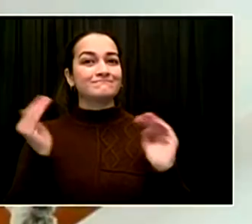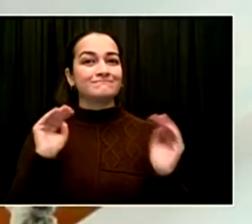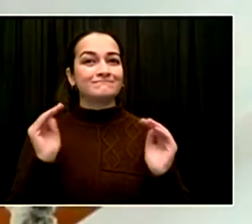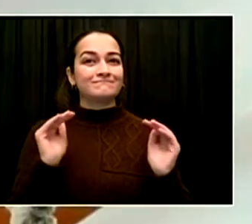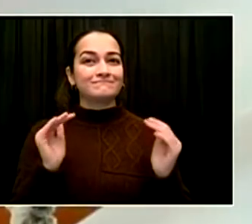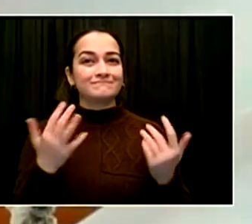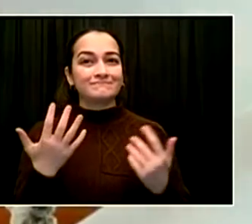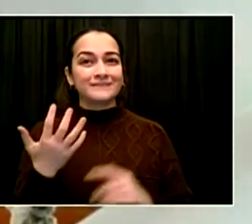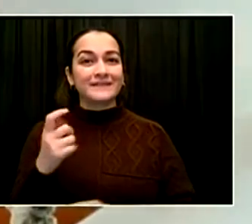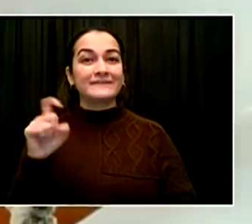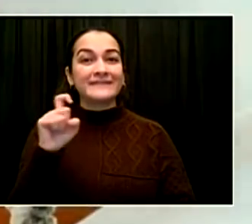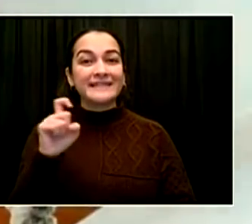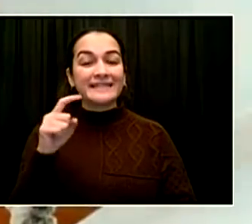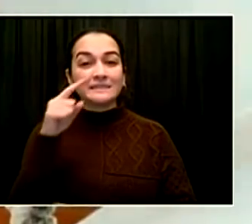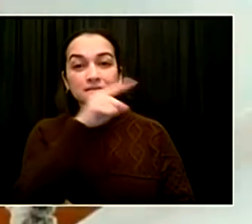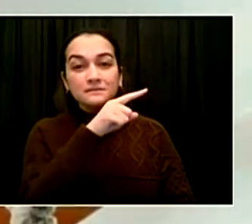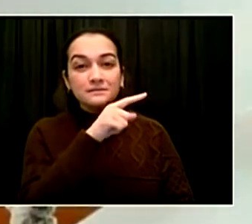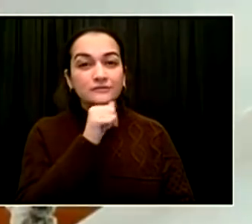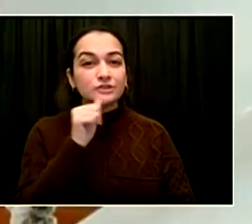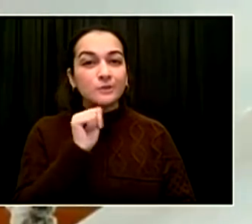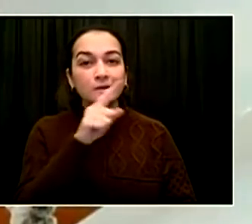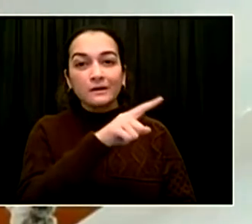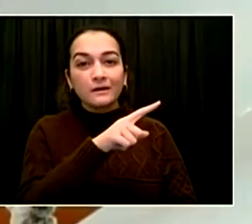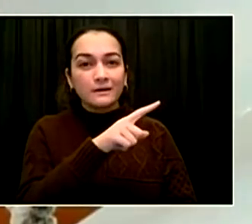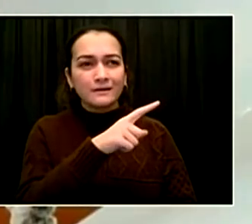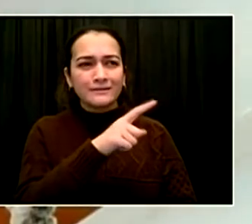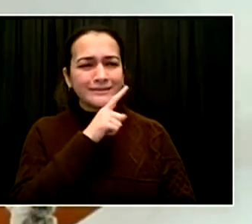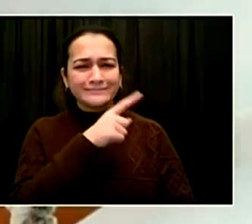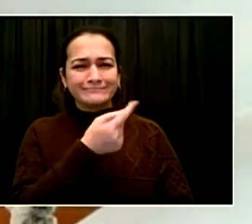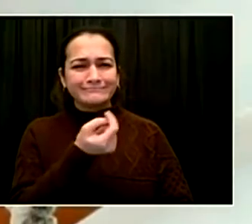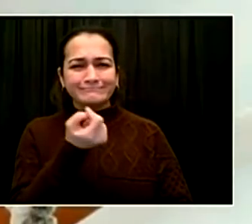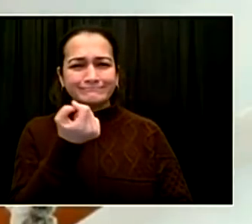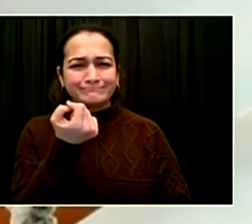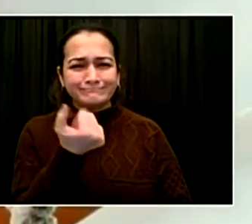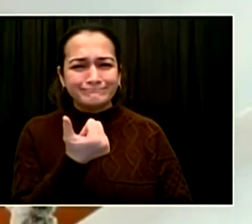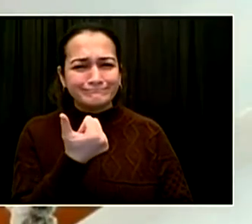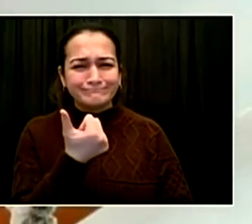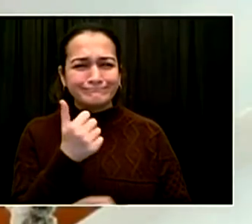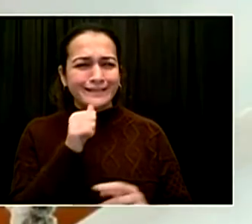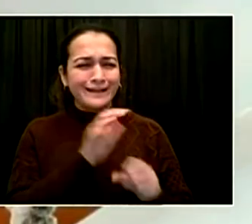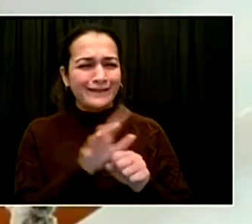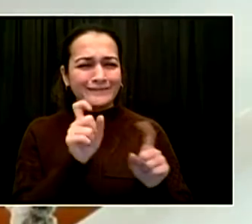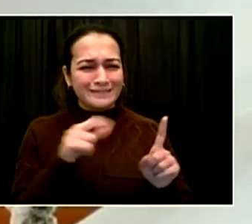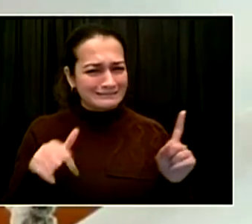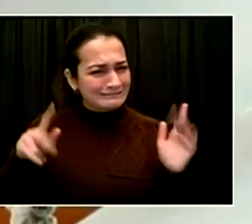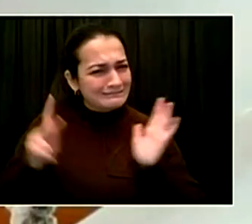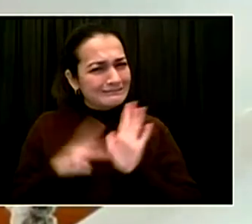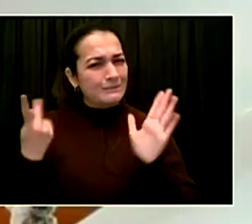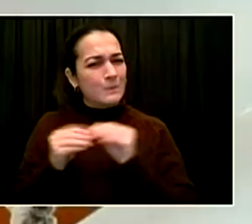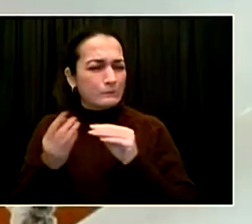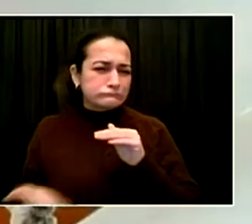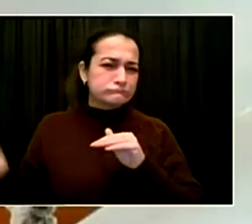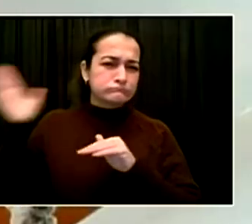WE WANT TO DO MORE AND ONE OF THE WAYS WE DO TESTING BEYOND